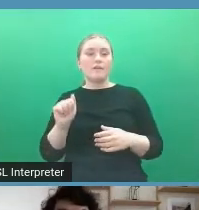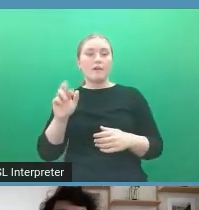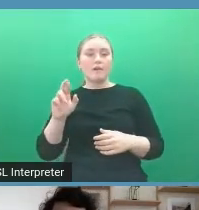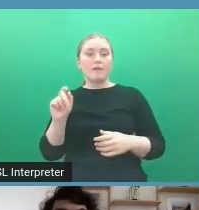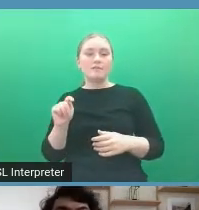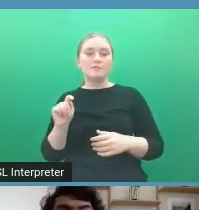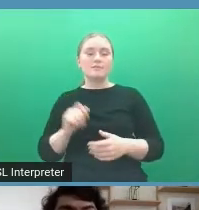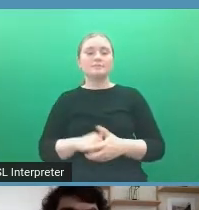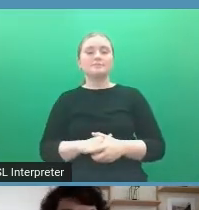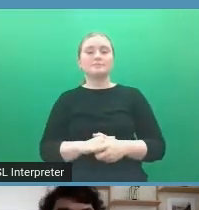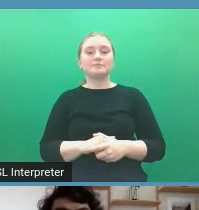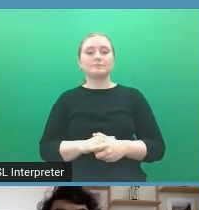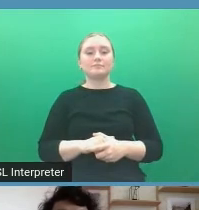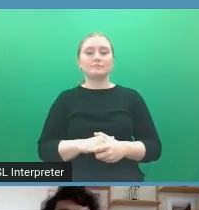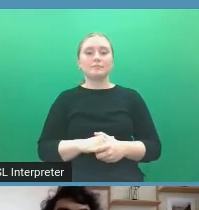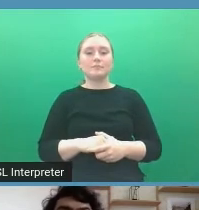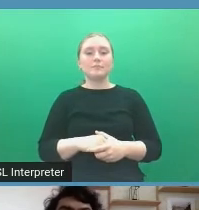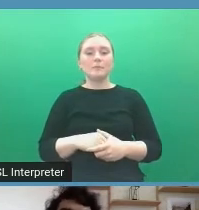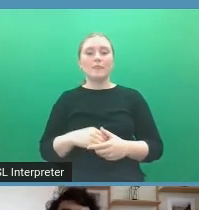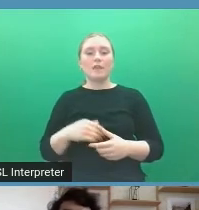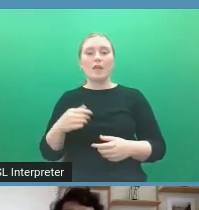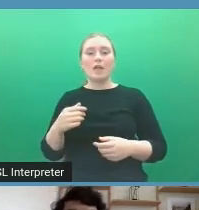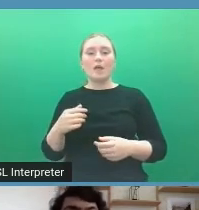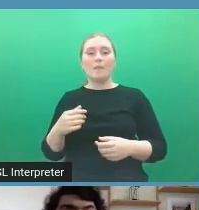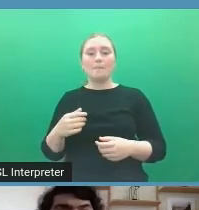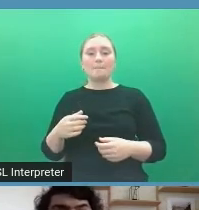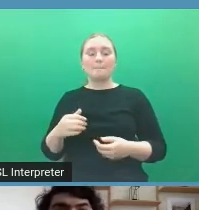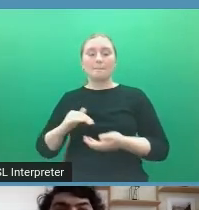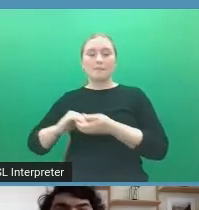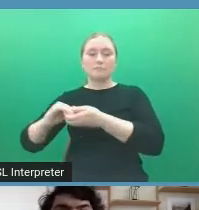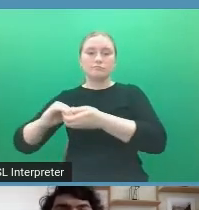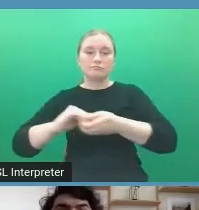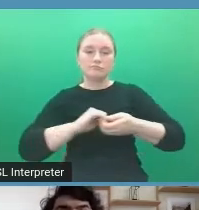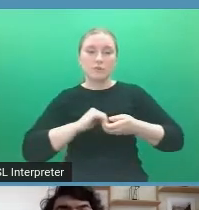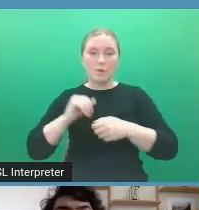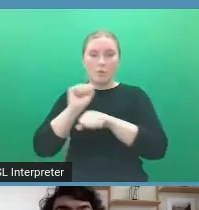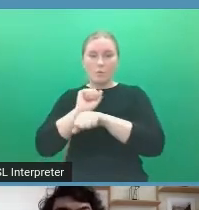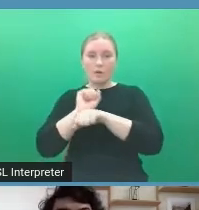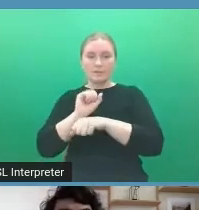called the coyote visual description platform. And we can talk about that more in the Q & A.